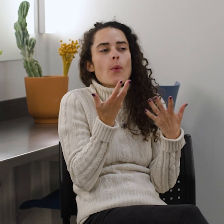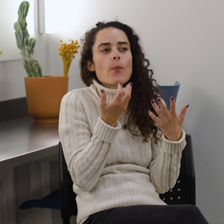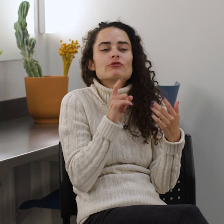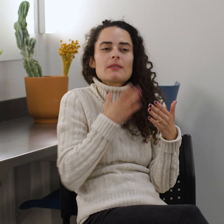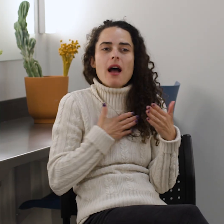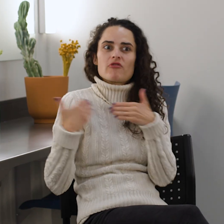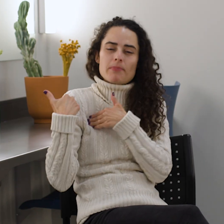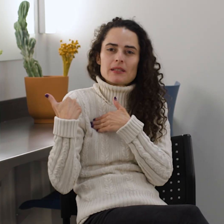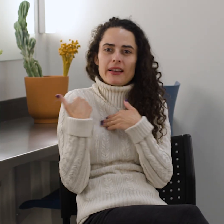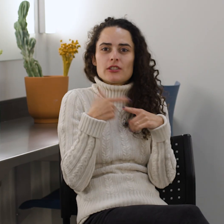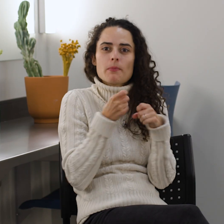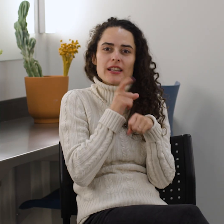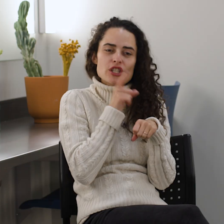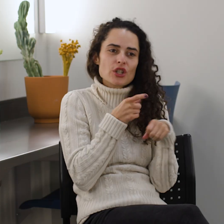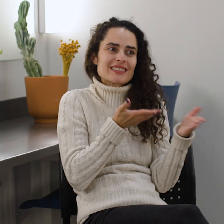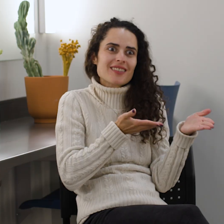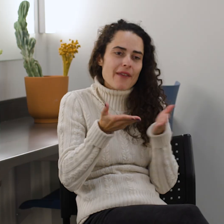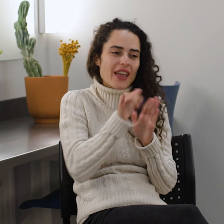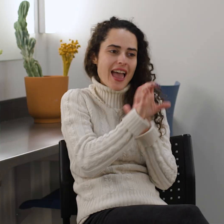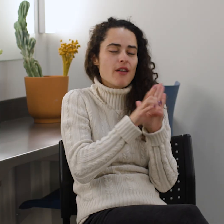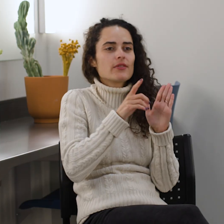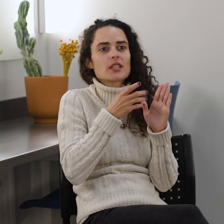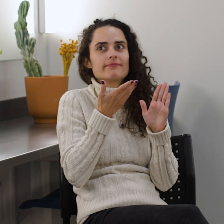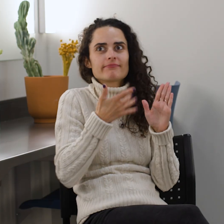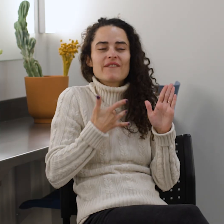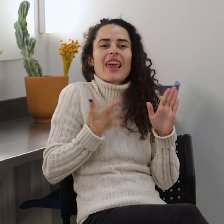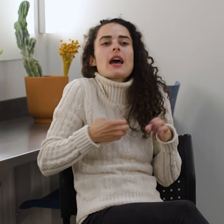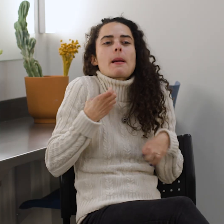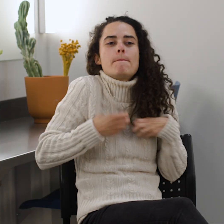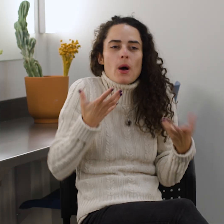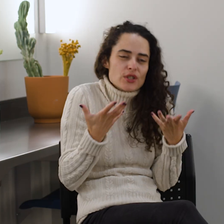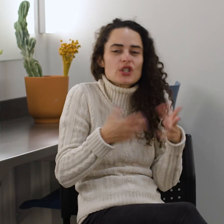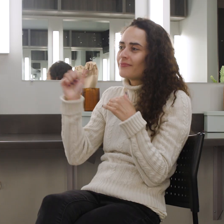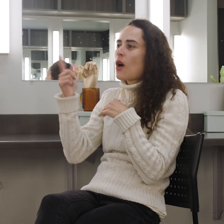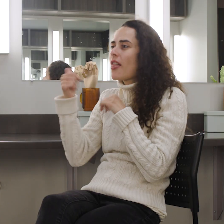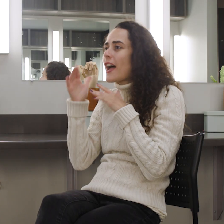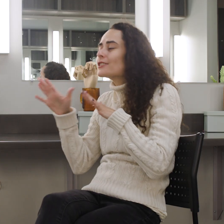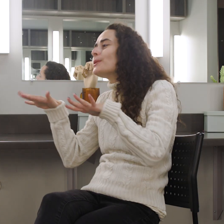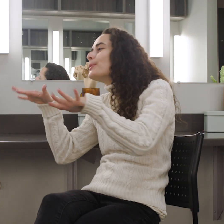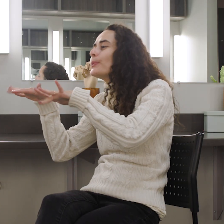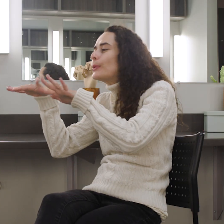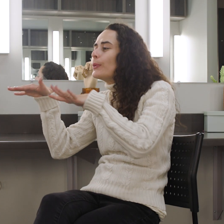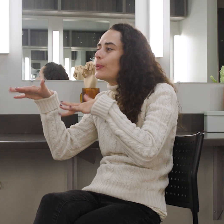So it was my responsibility to make sure that I delivered that character’s feelings properly. All the other actors would hang out,